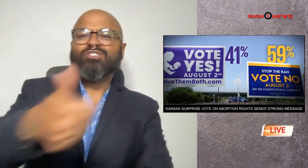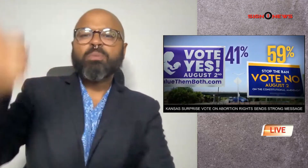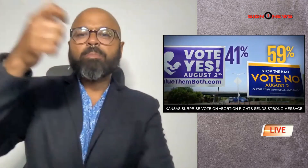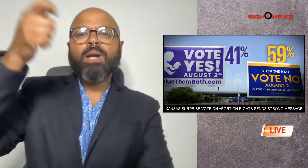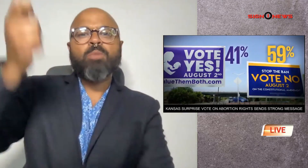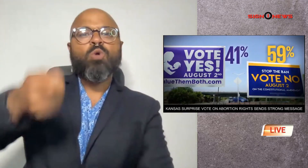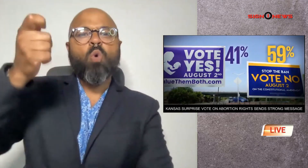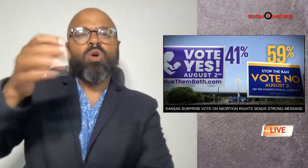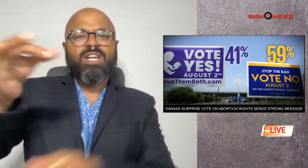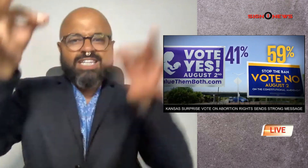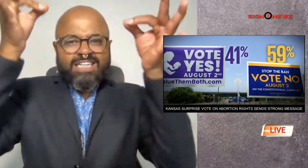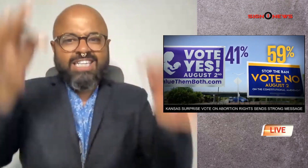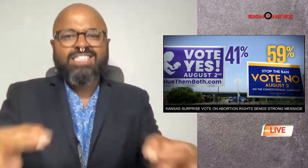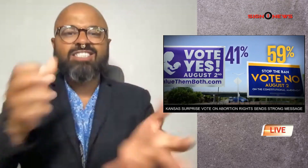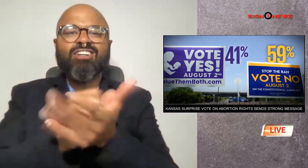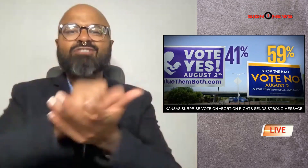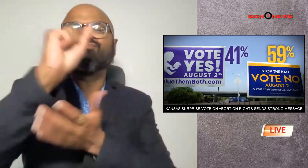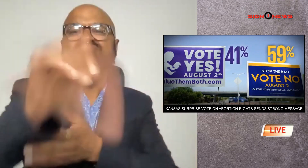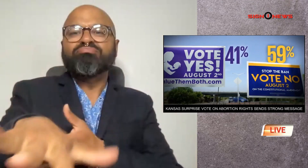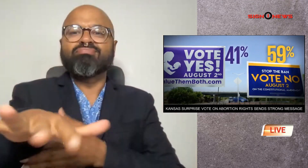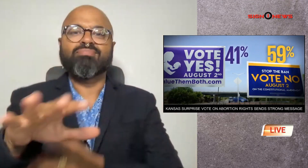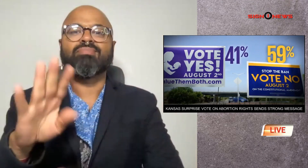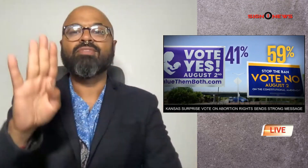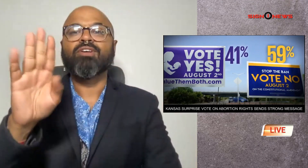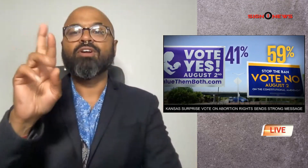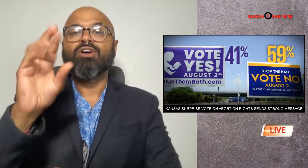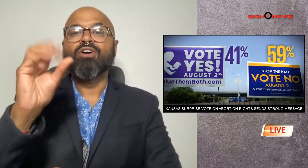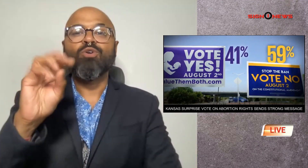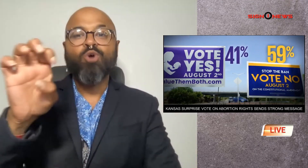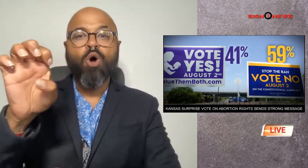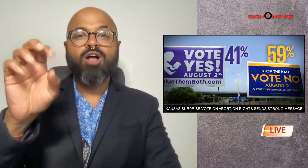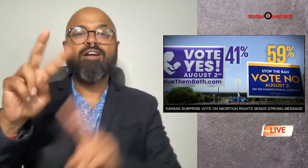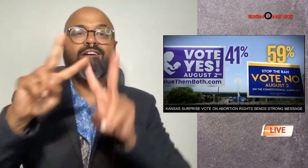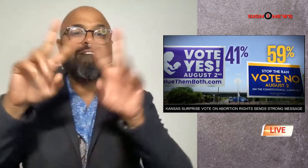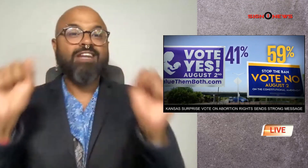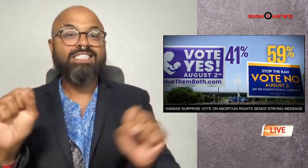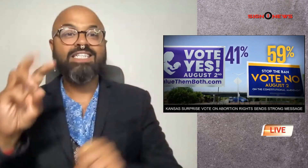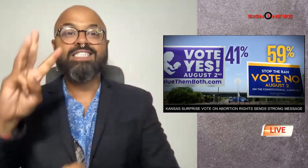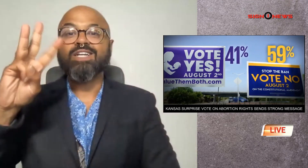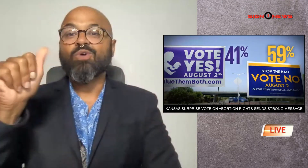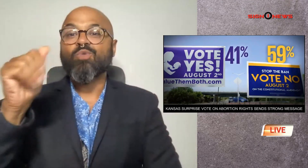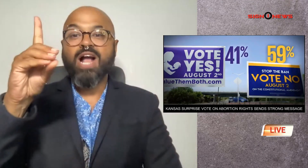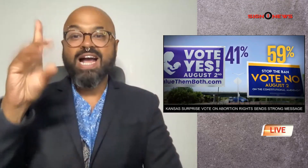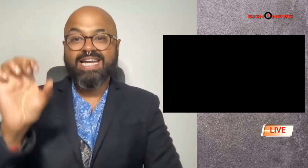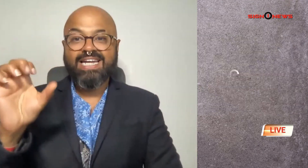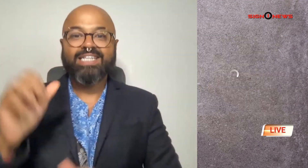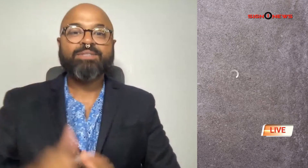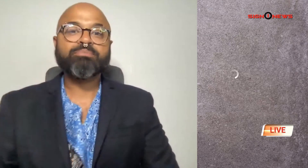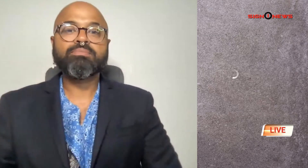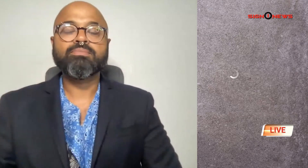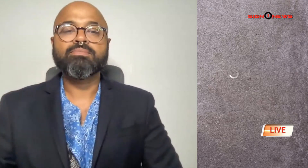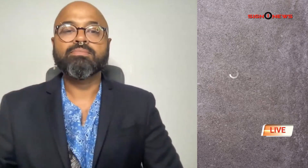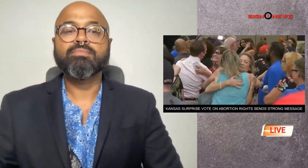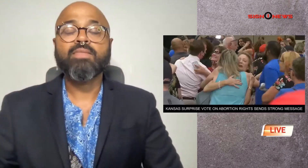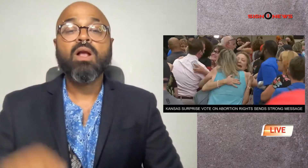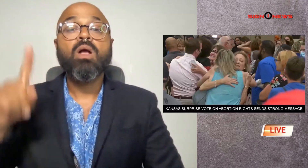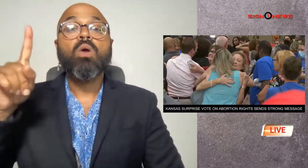it was the biggest sign yet to the backlash to the Supreme Court's decision to overturn Roe versus Wade